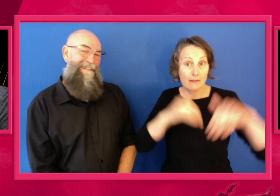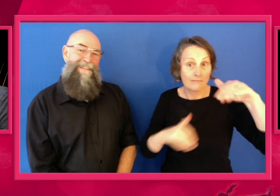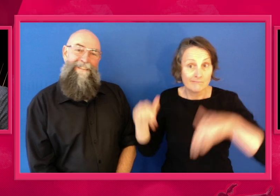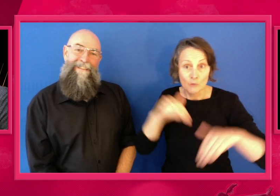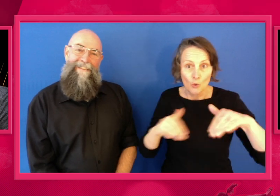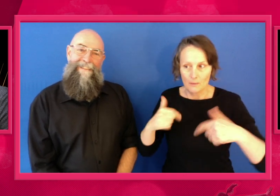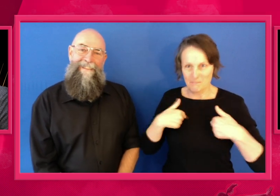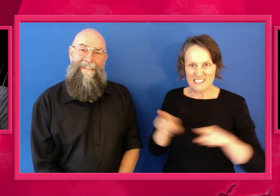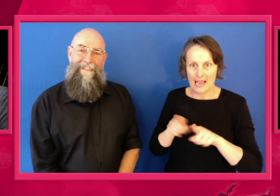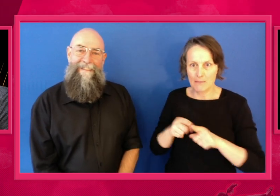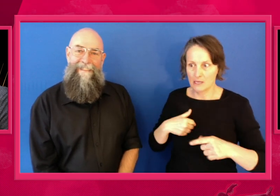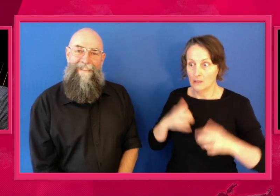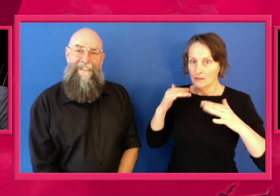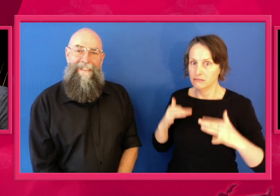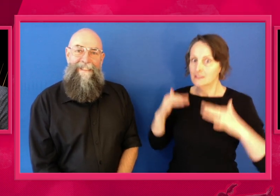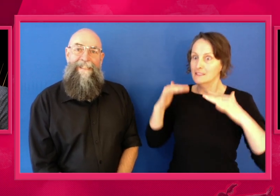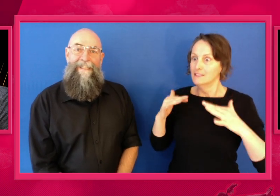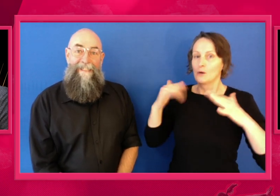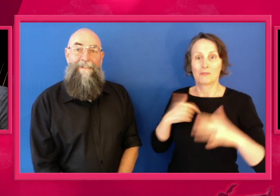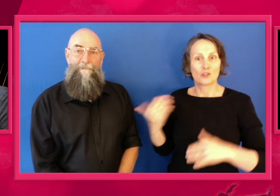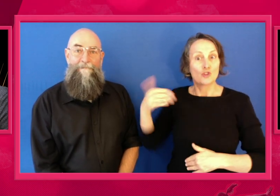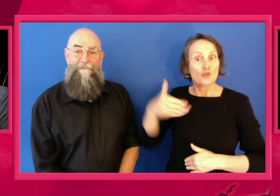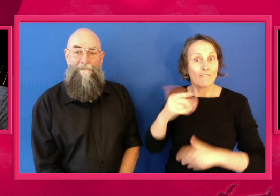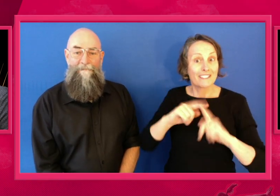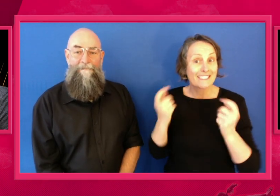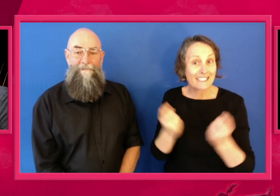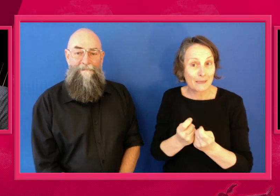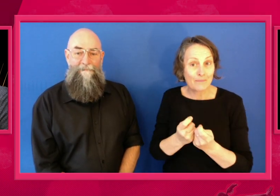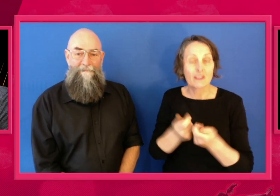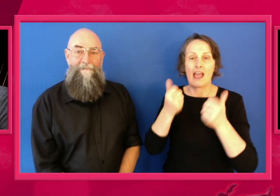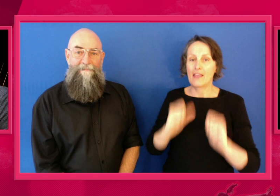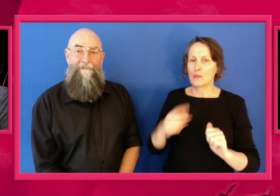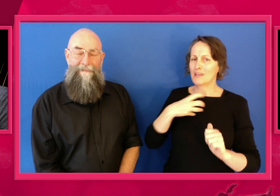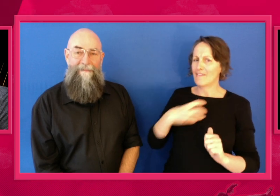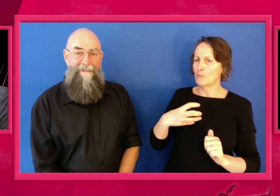just tick up as well, once again with team Dolphins. And then also more huge events coming